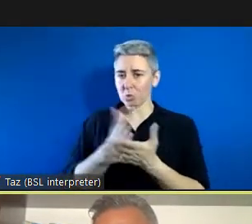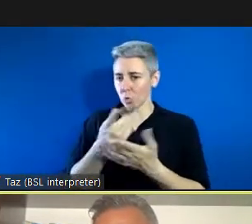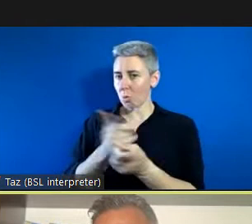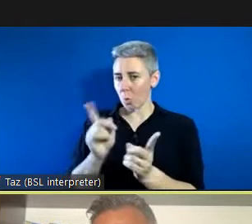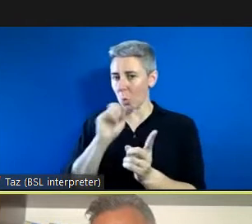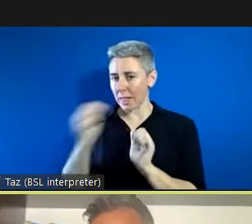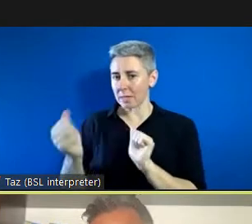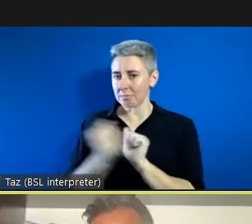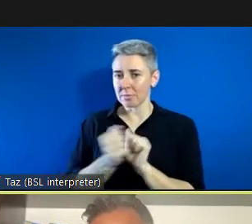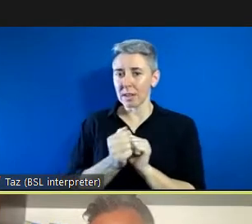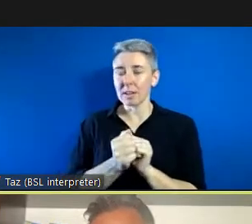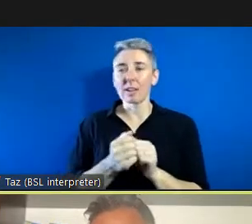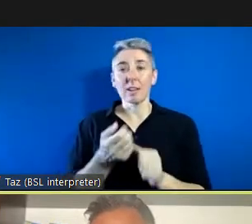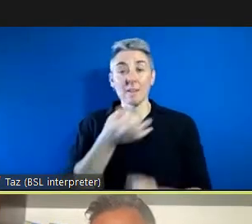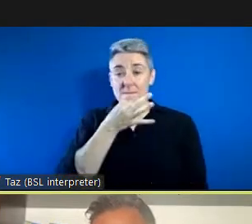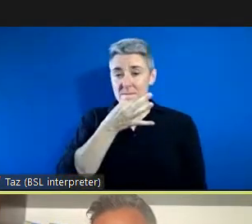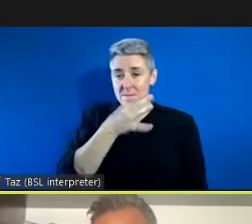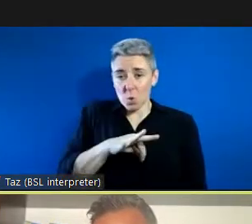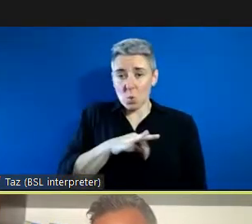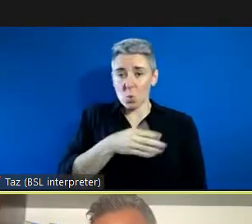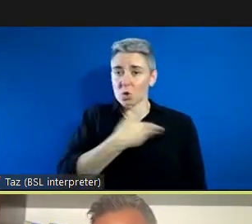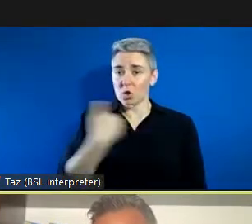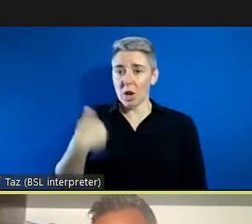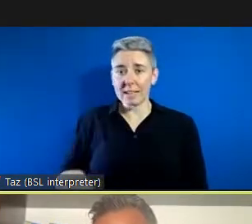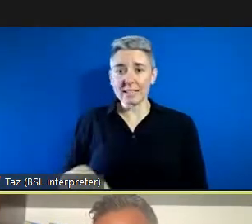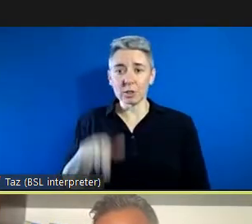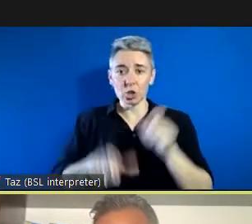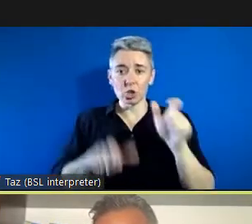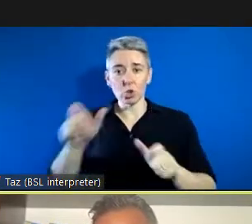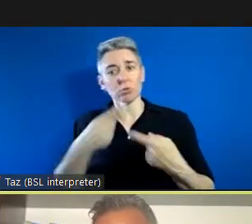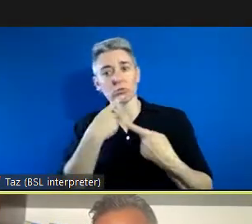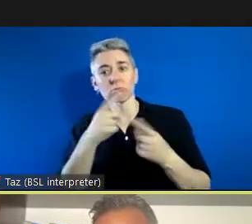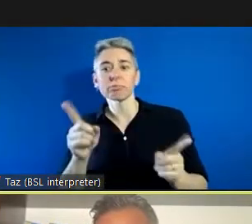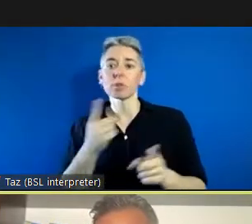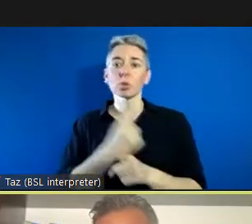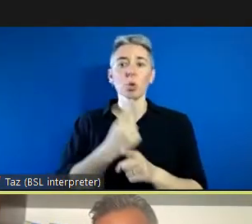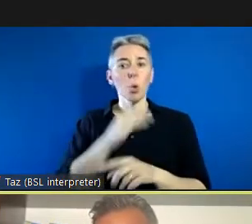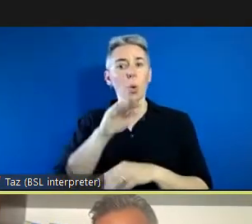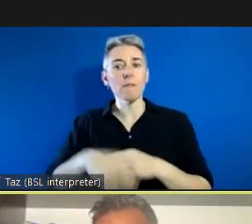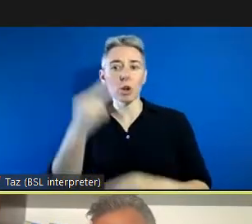how few Chinese students will talk about neurodiversity safely or want to at all,